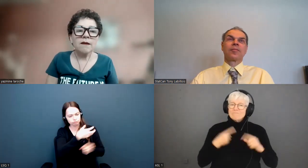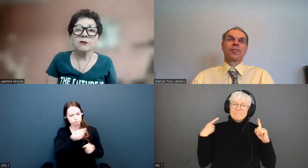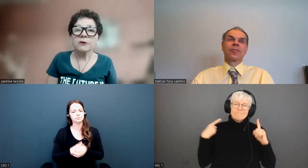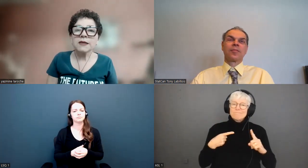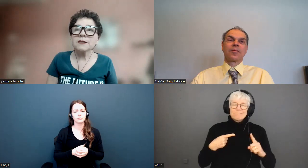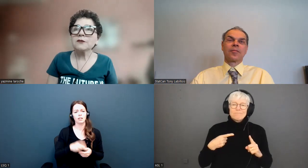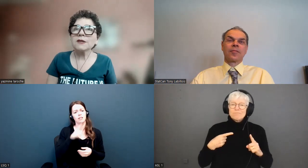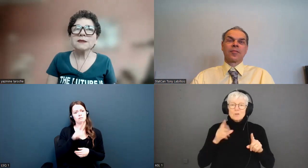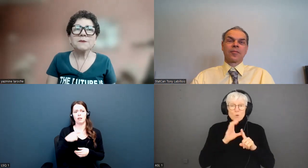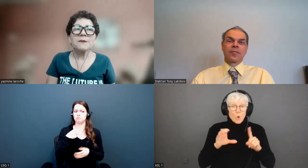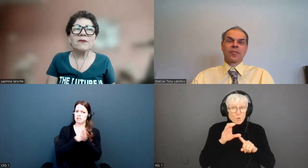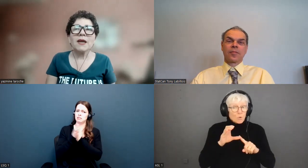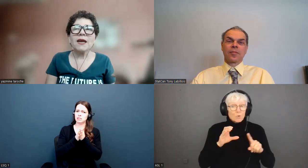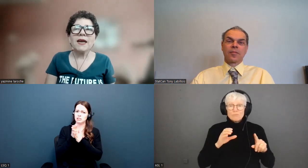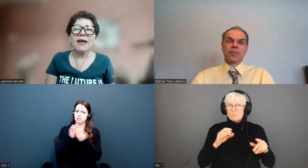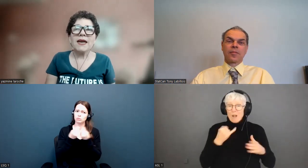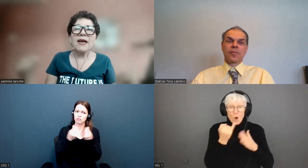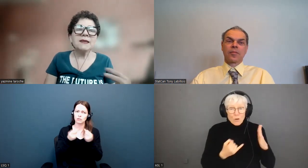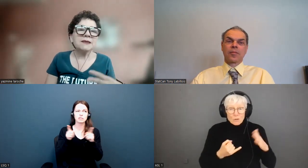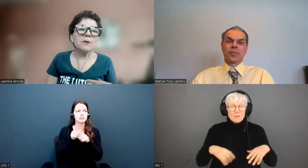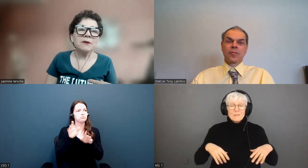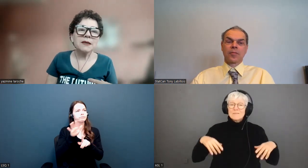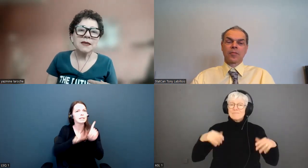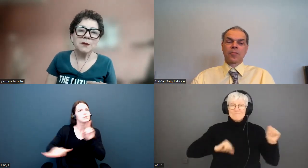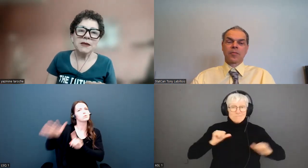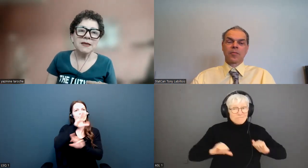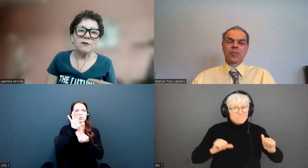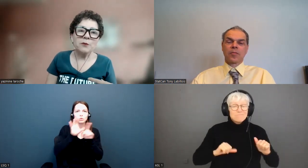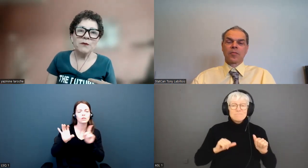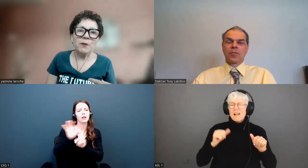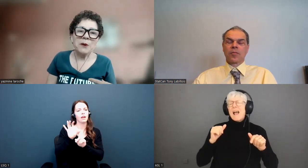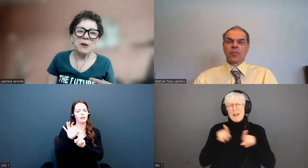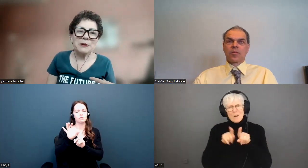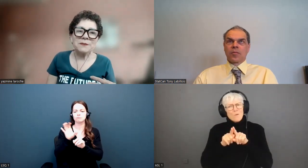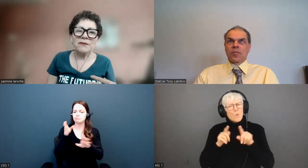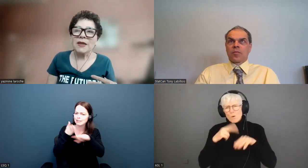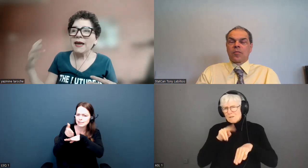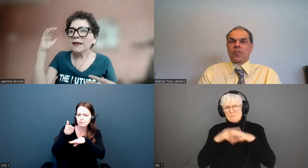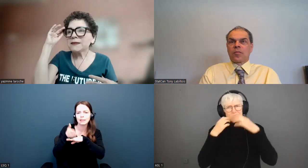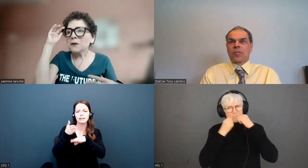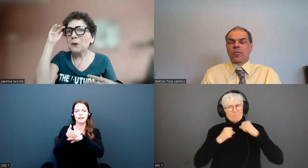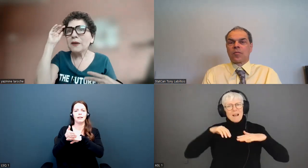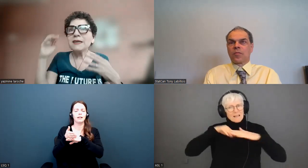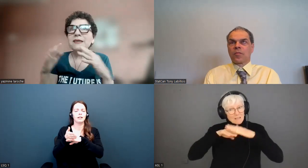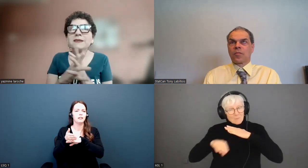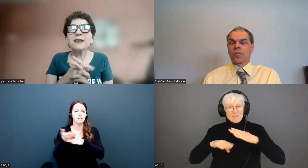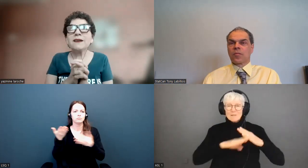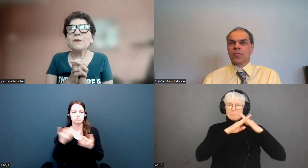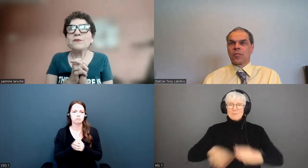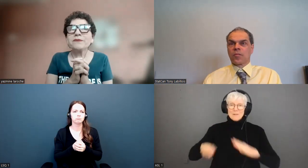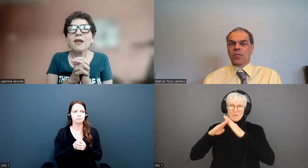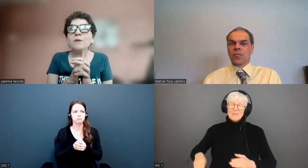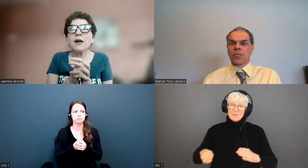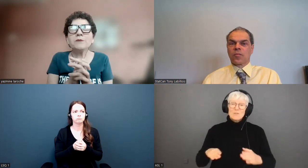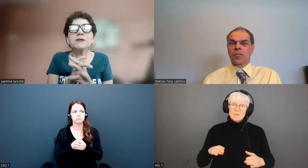the cultural industry and it's about accessibility and removing barriers and so it is um I'm